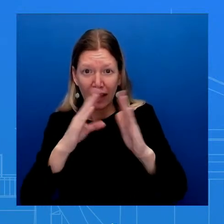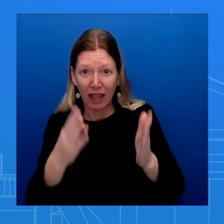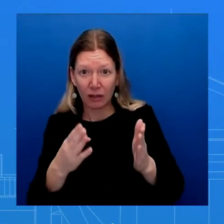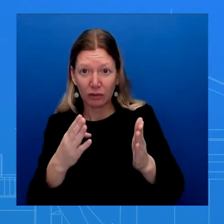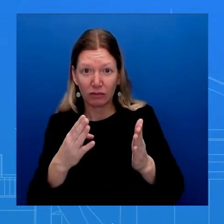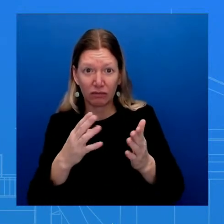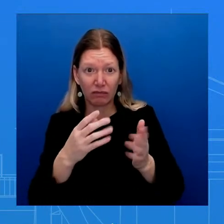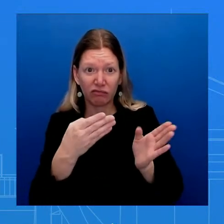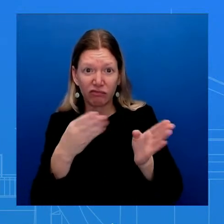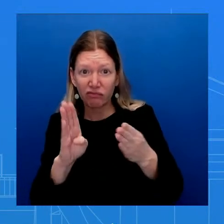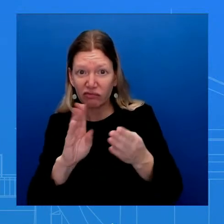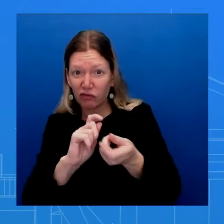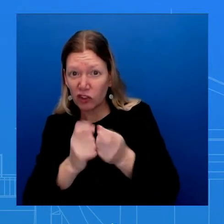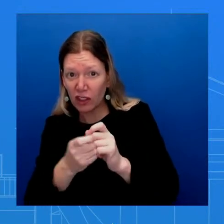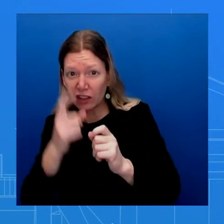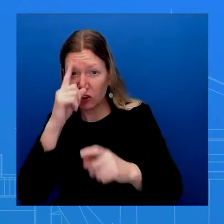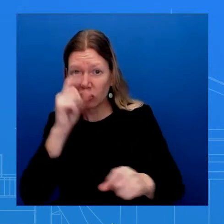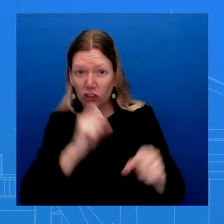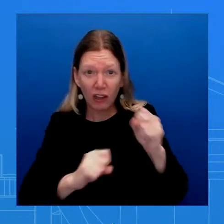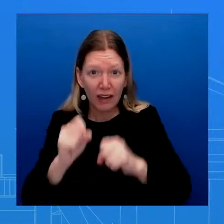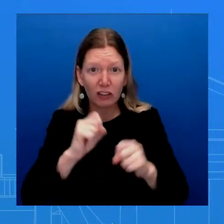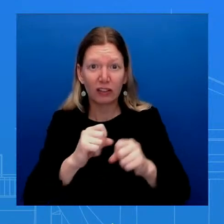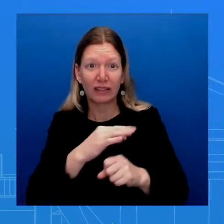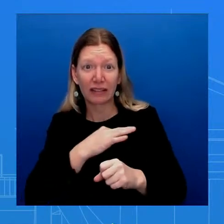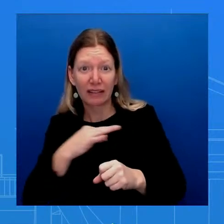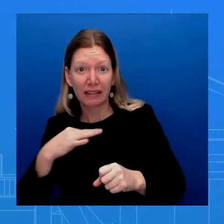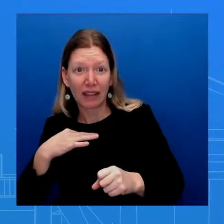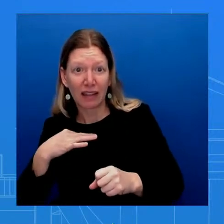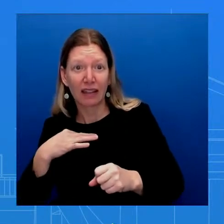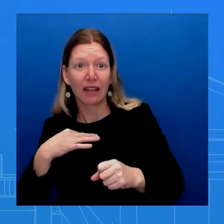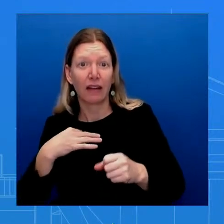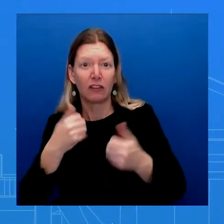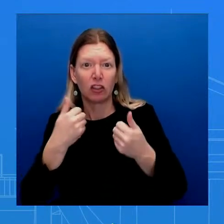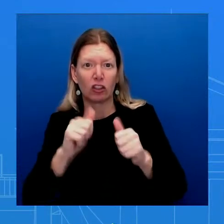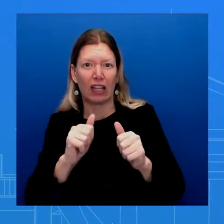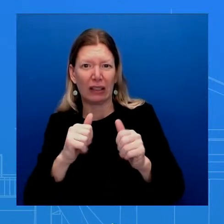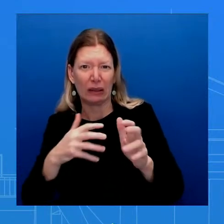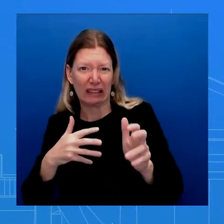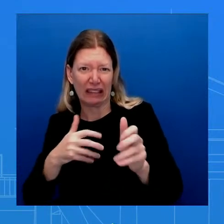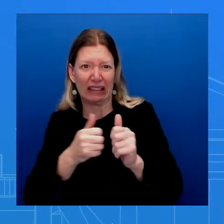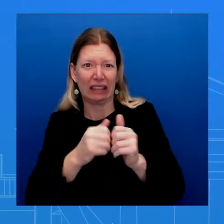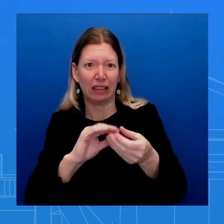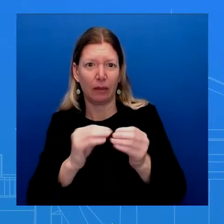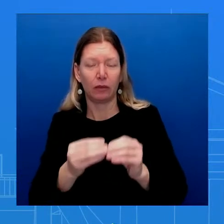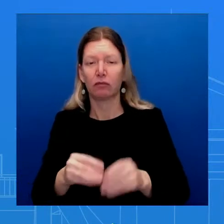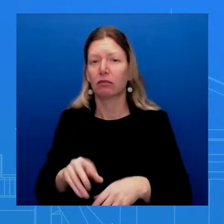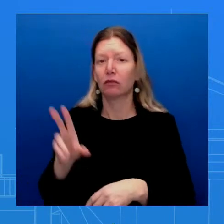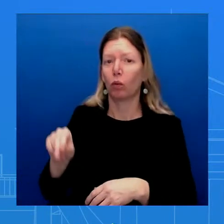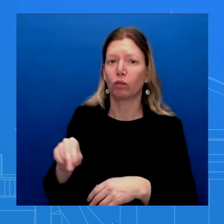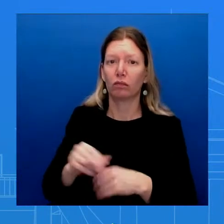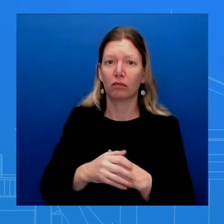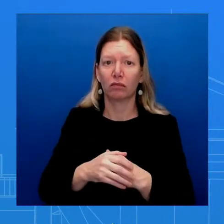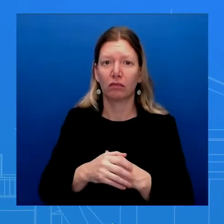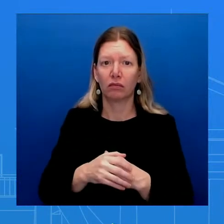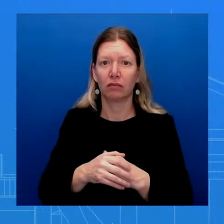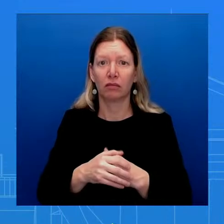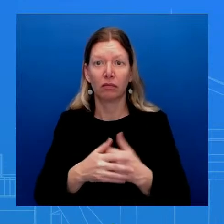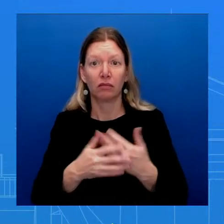that continue to show him underwater? Ms. Jean-Pierre: No. The Press: And there was also a call out in recent weeks to staff,